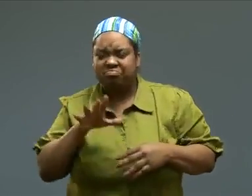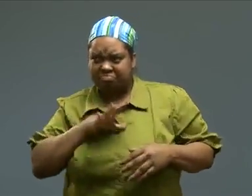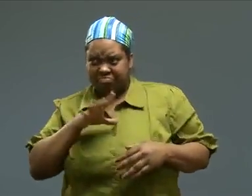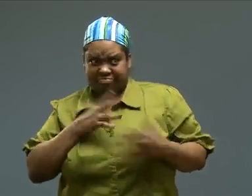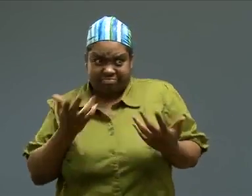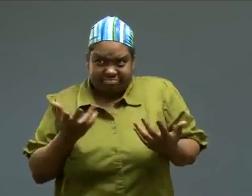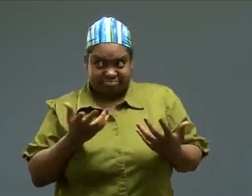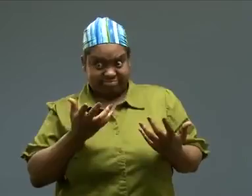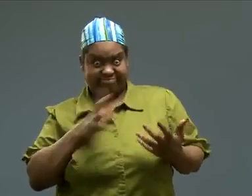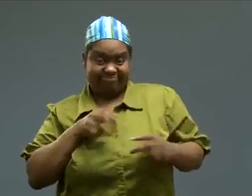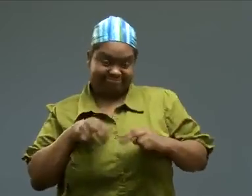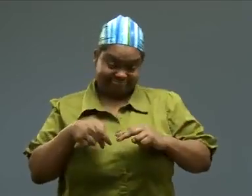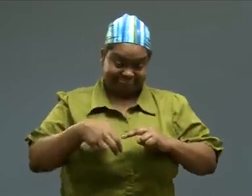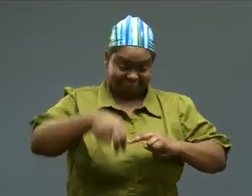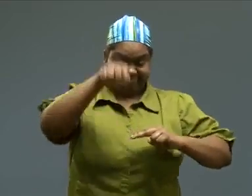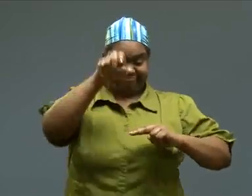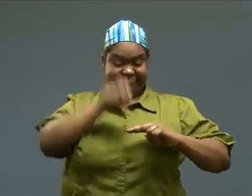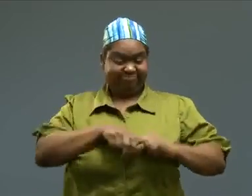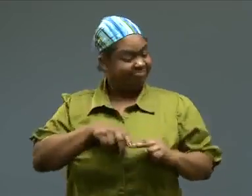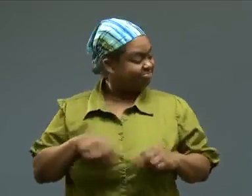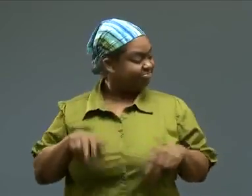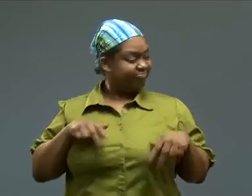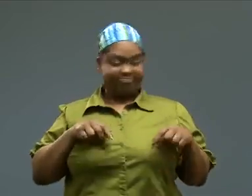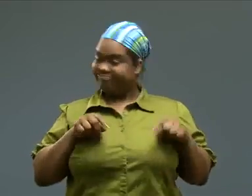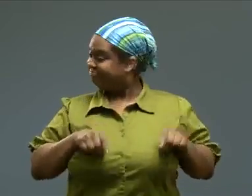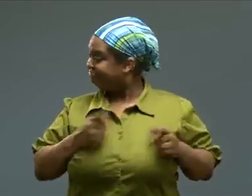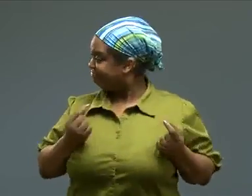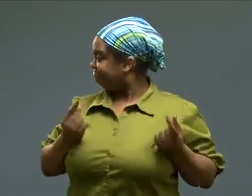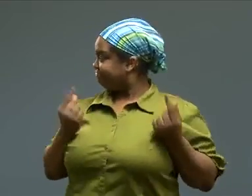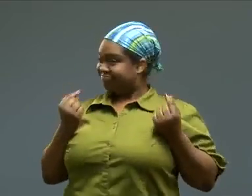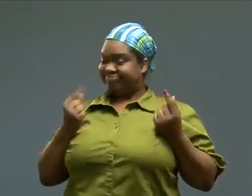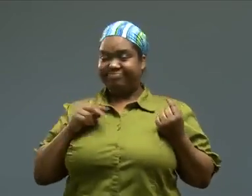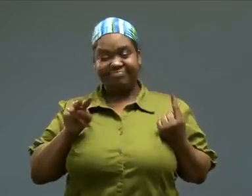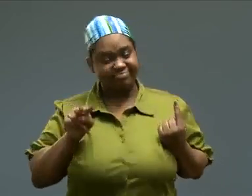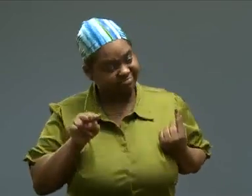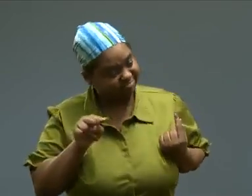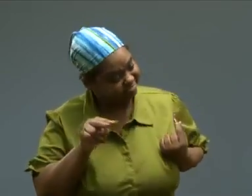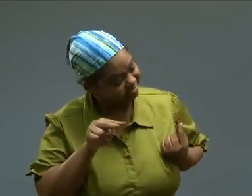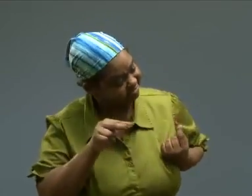curious about what was going on.